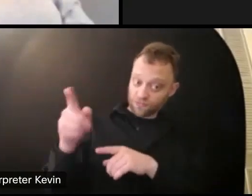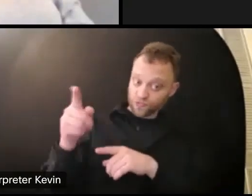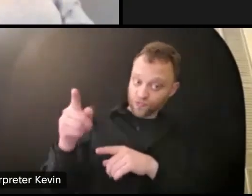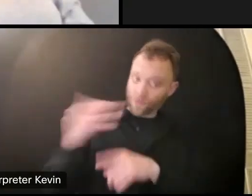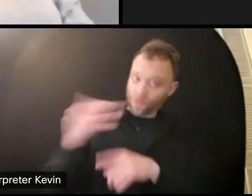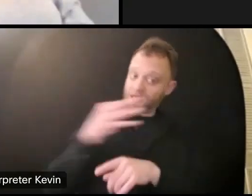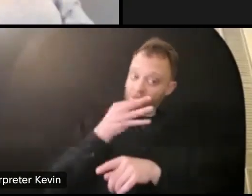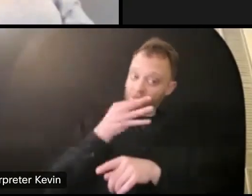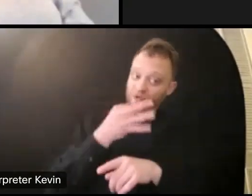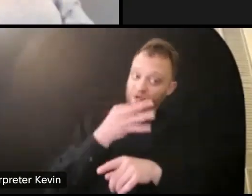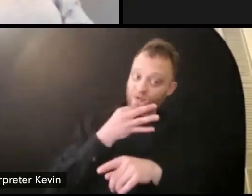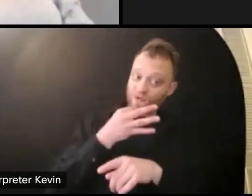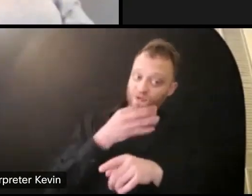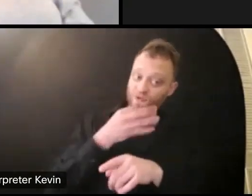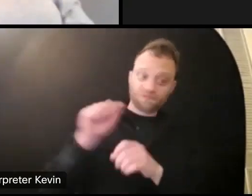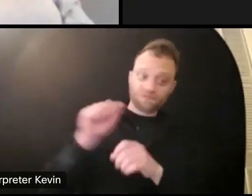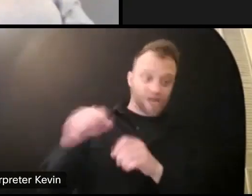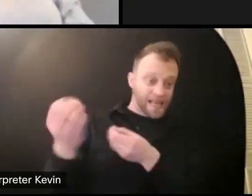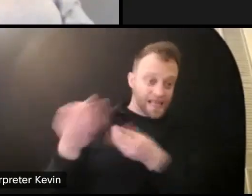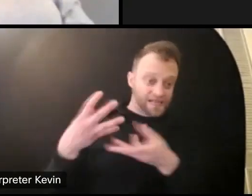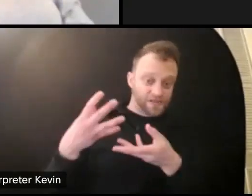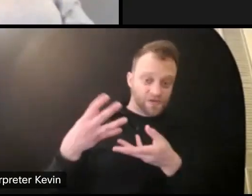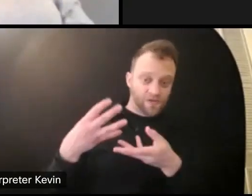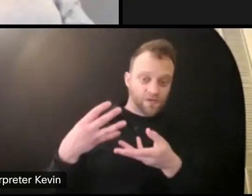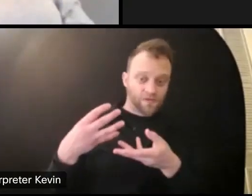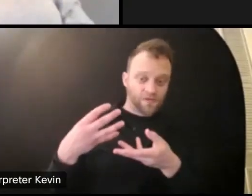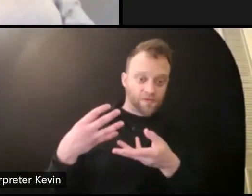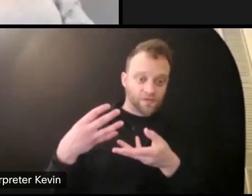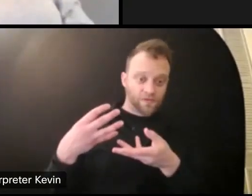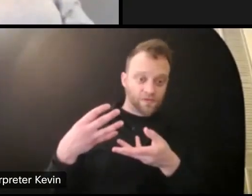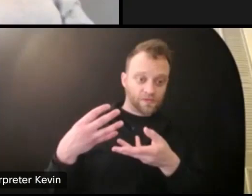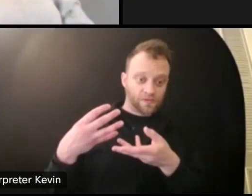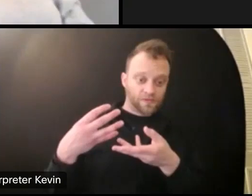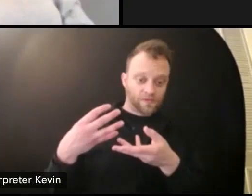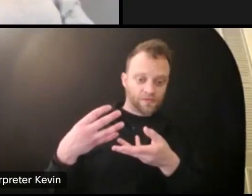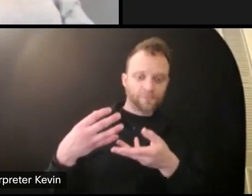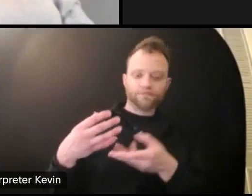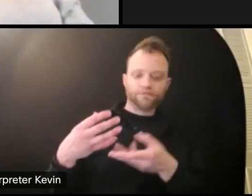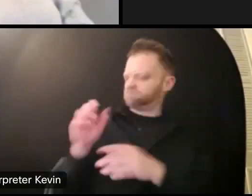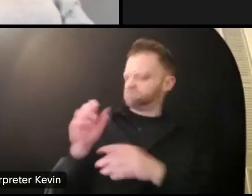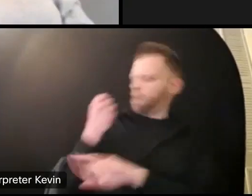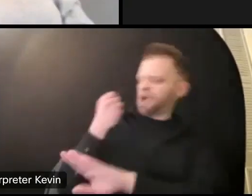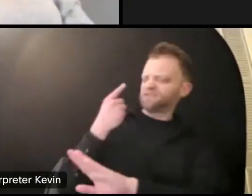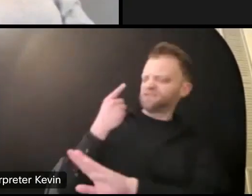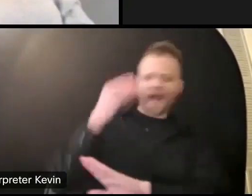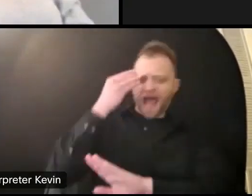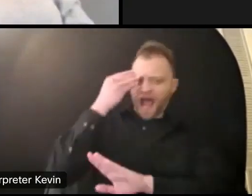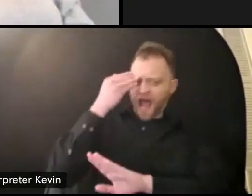well, you know, I just don't want to be in trouble for accepting something that I can't